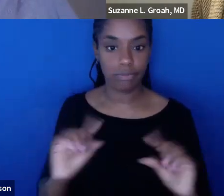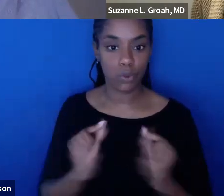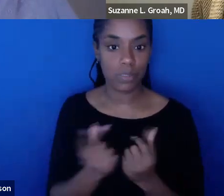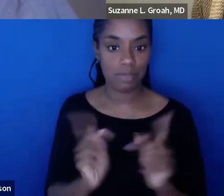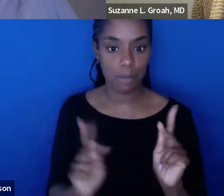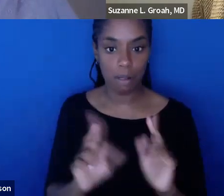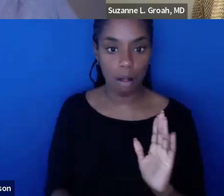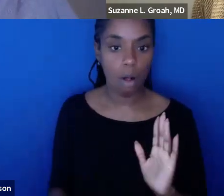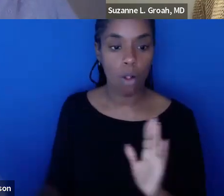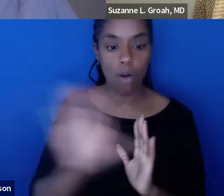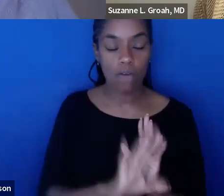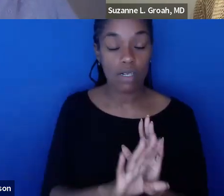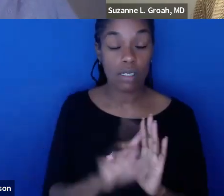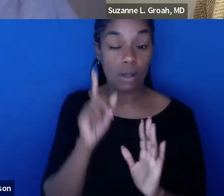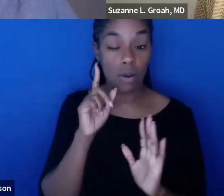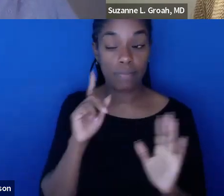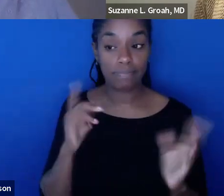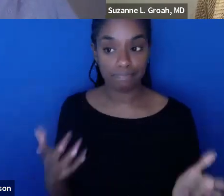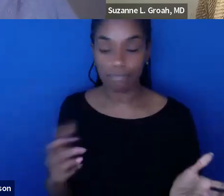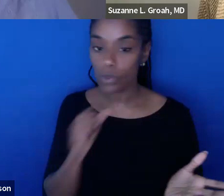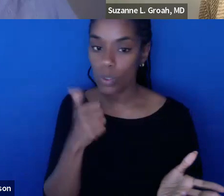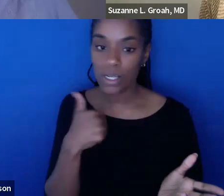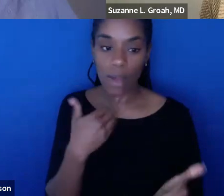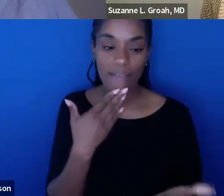The mind boggling thing is we do not have a good clinical definition